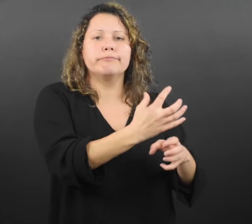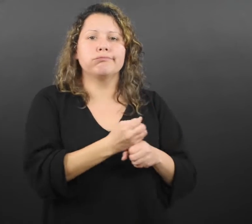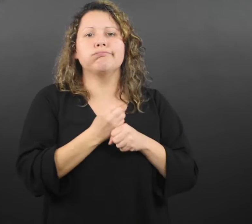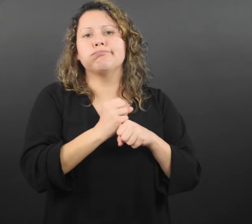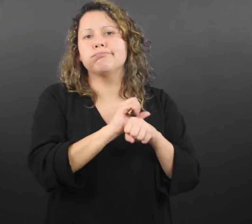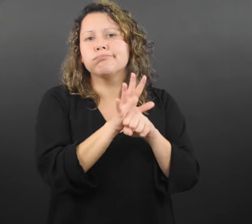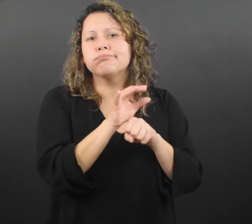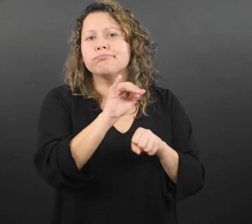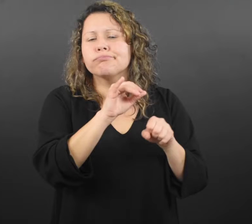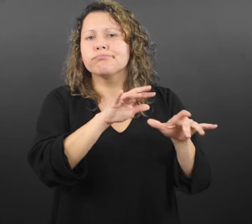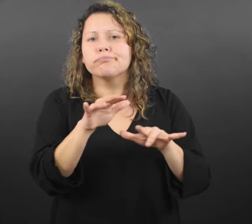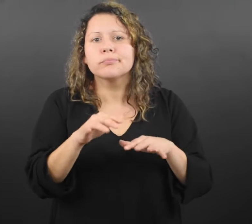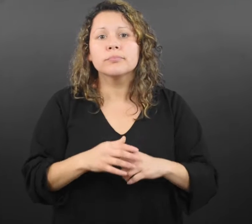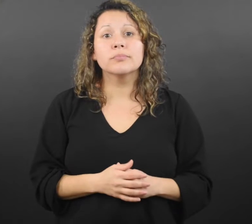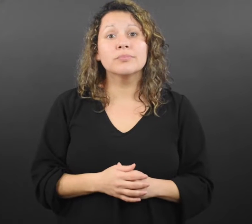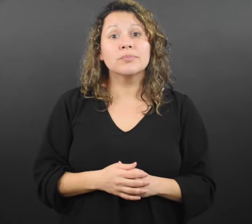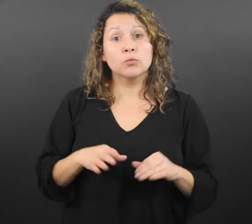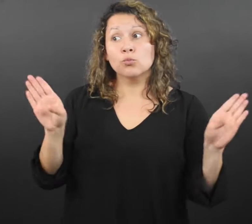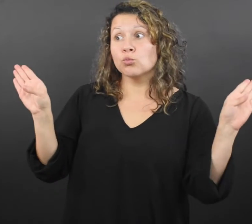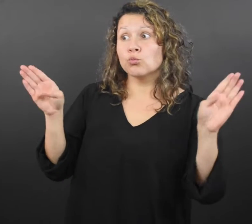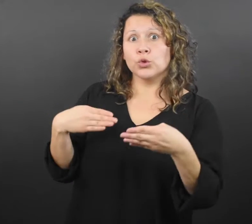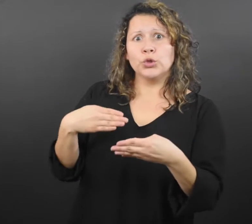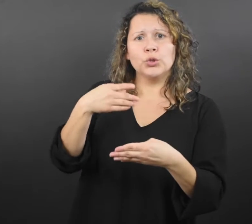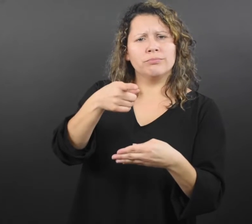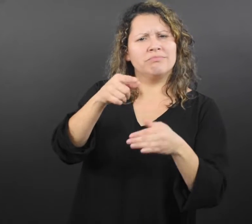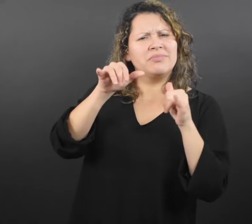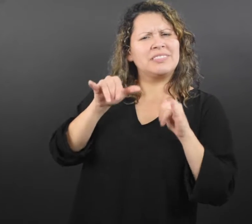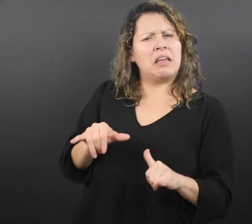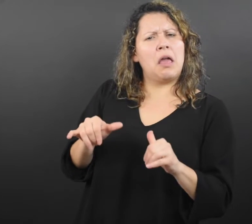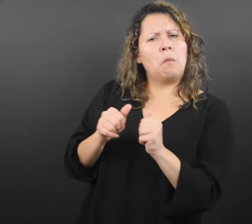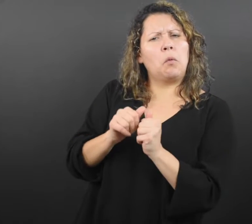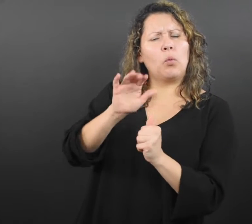delivery room while wearing a mask. ● Breast milk